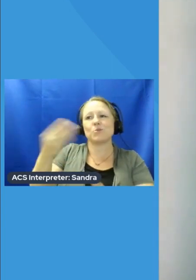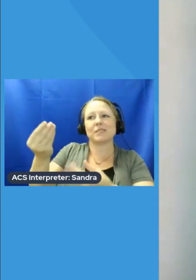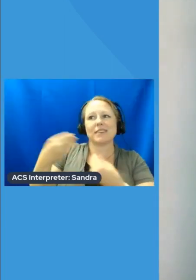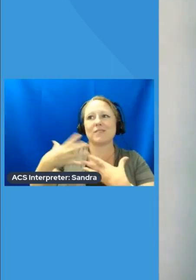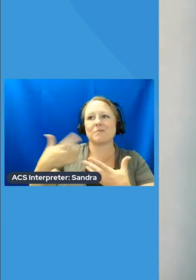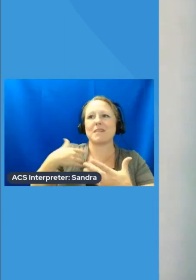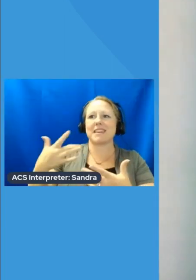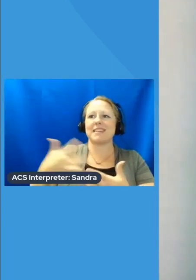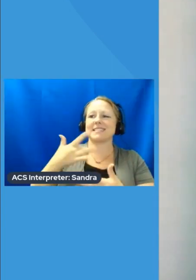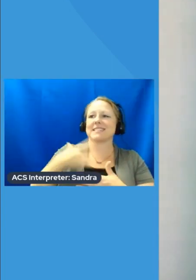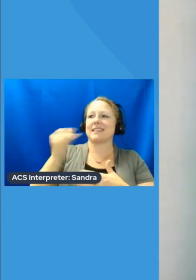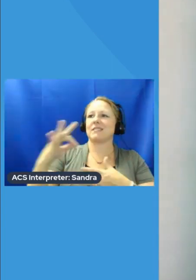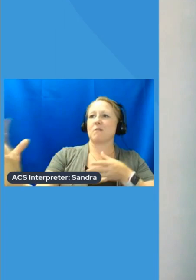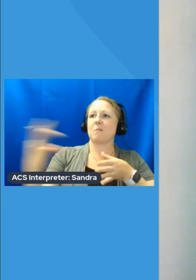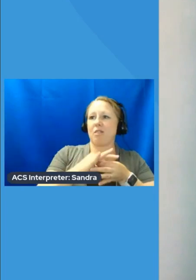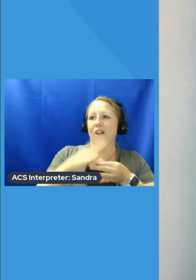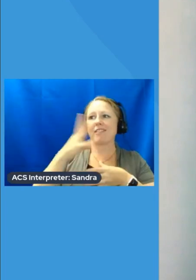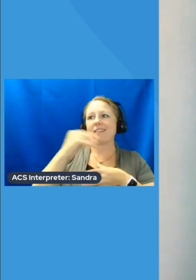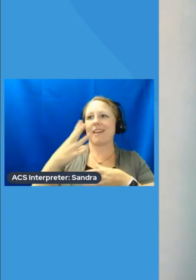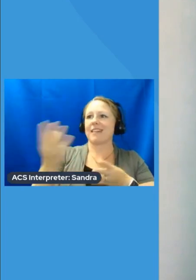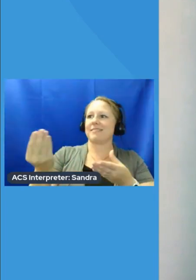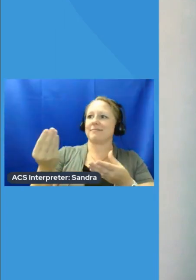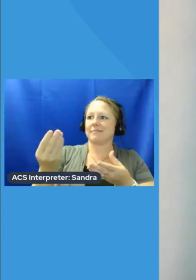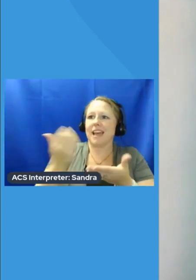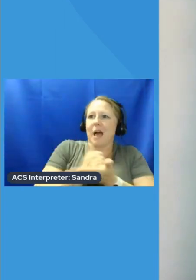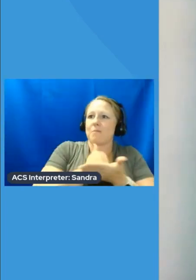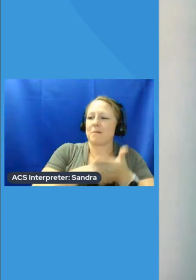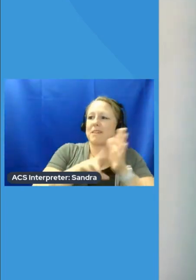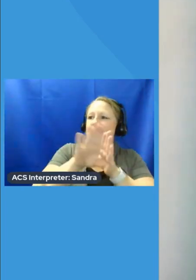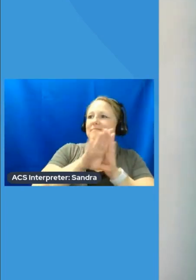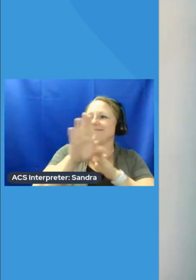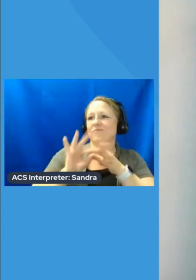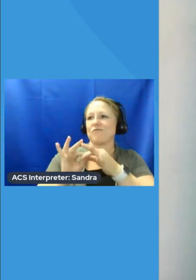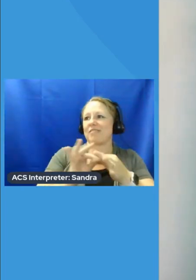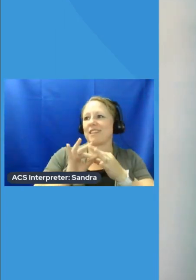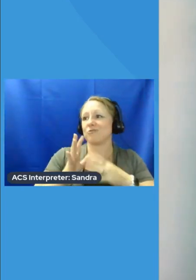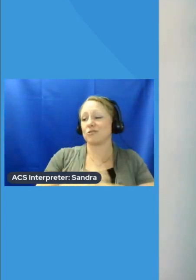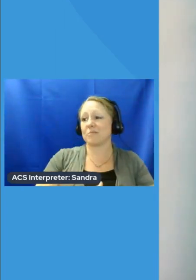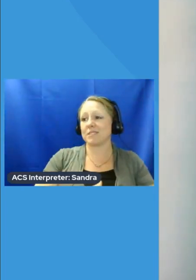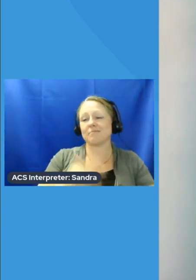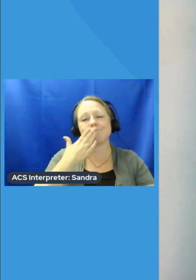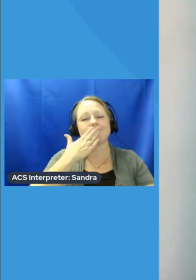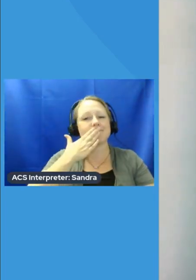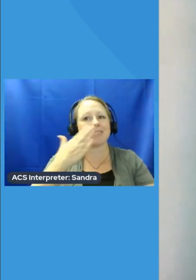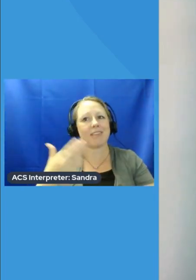in this fabulous early childhood world. I'm forever grateful. Thank you.